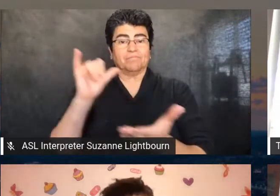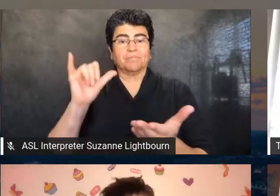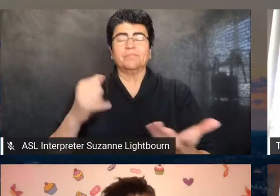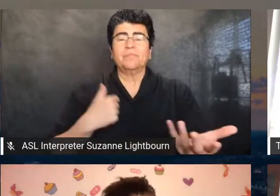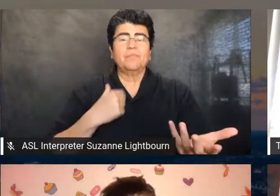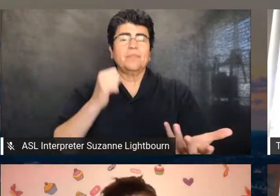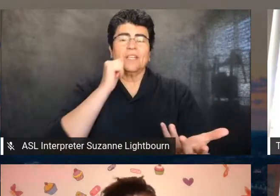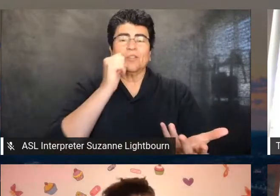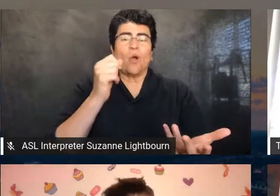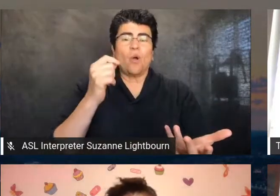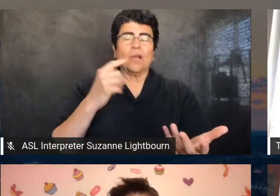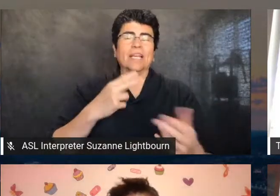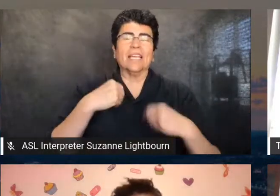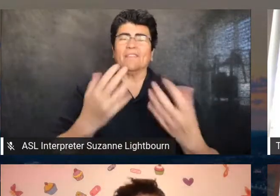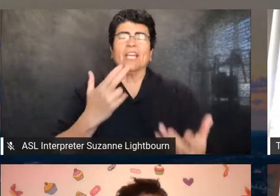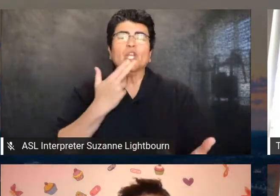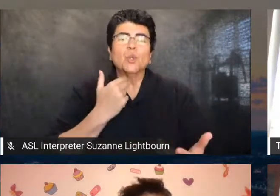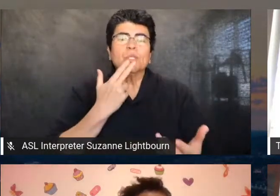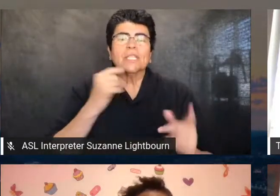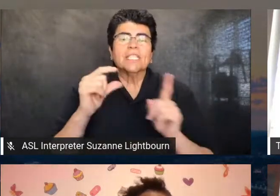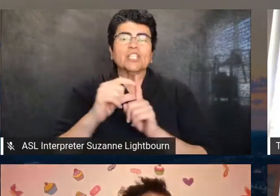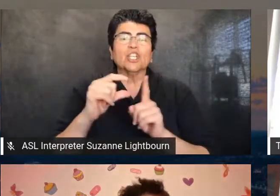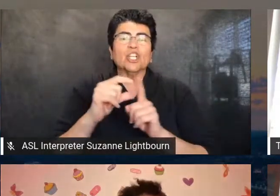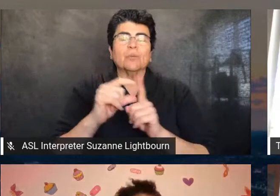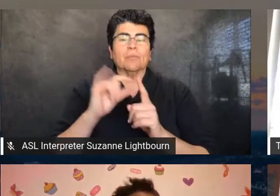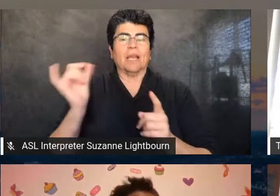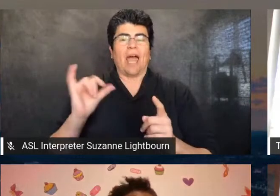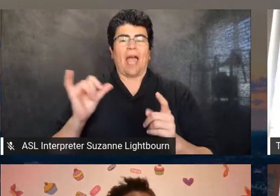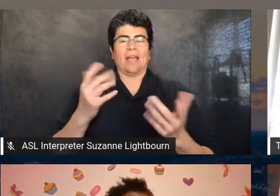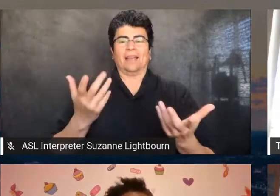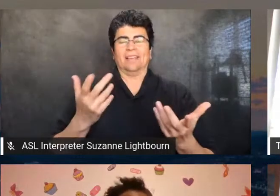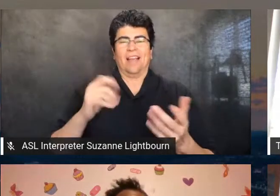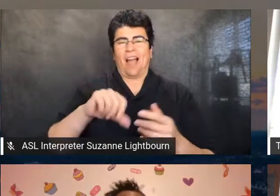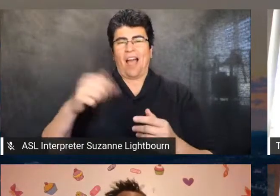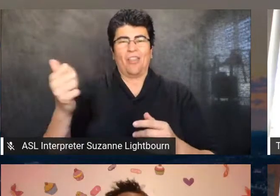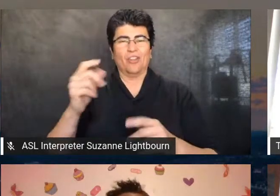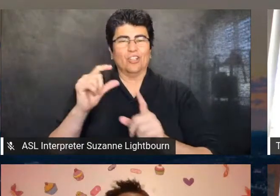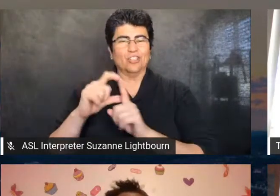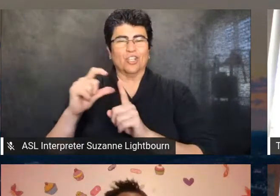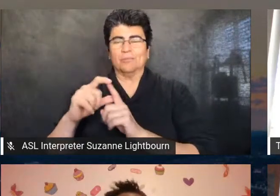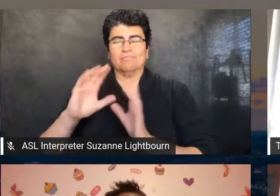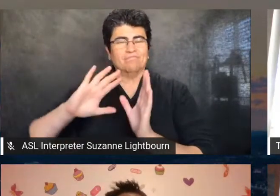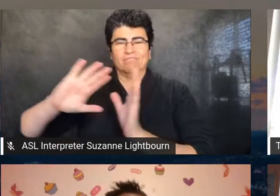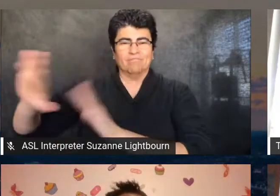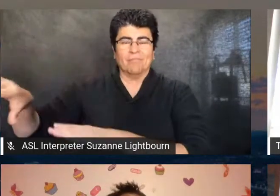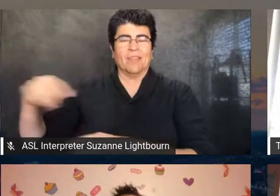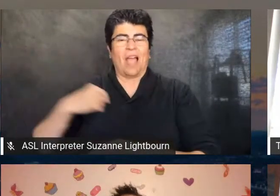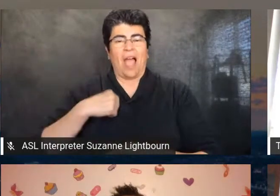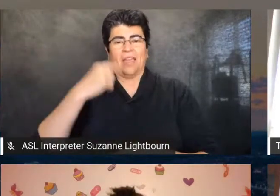a cutesy term like handicapable or the other terms that I think I would use